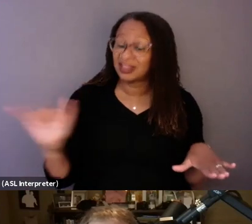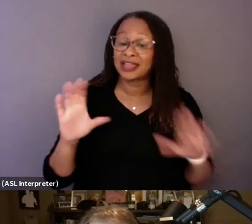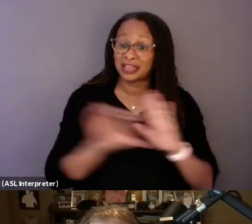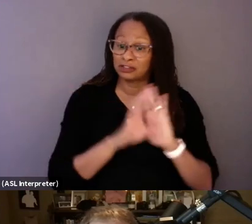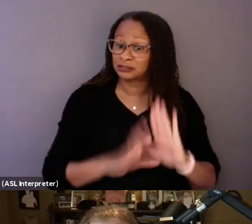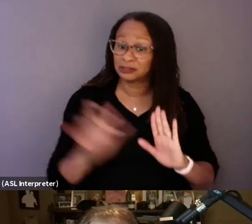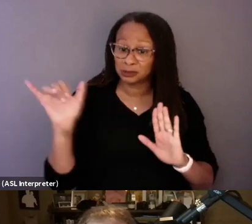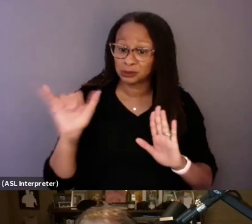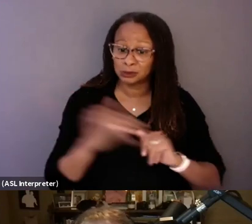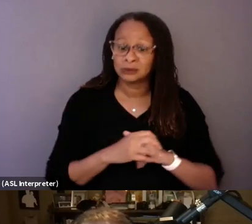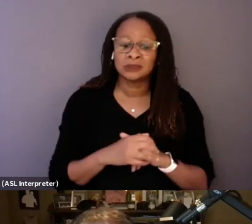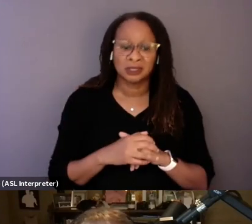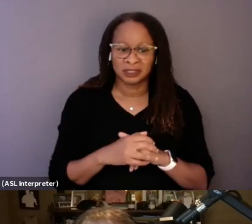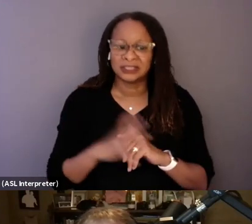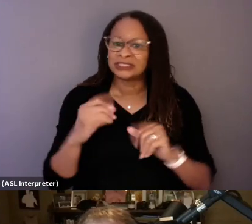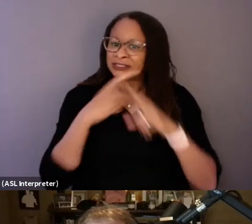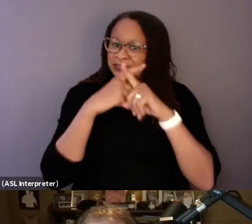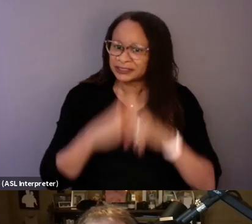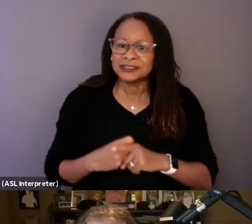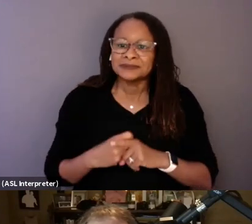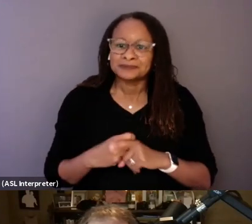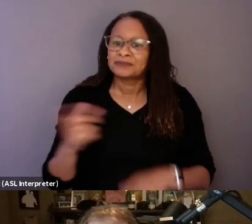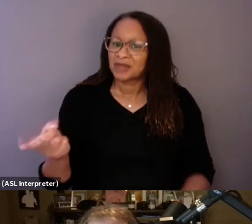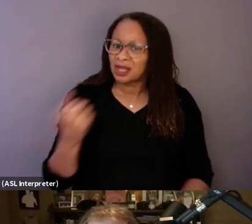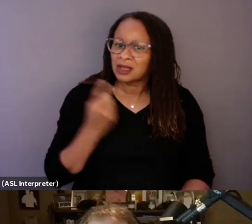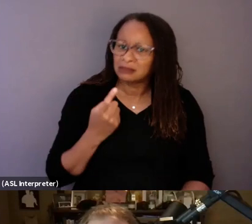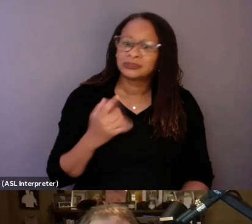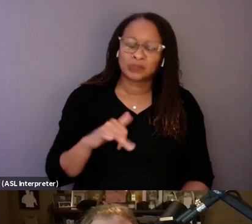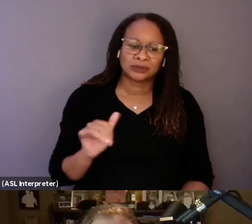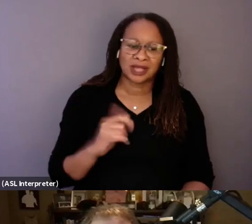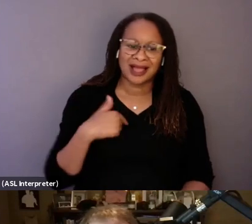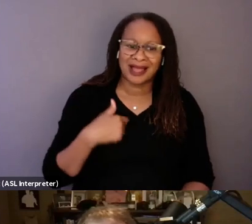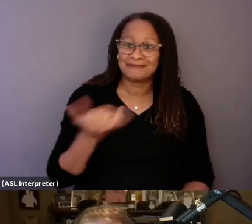There's complexity that comes. I'm now the dad of three